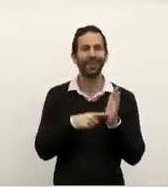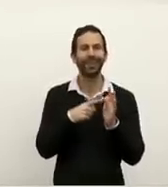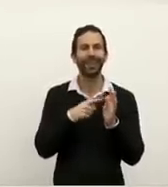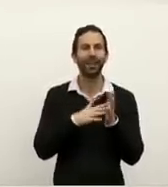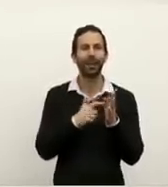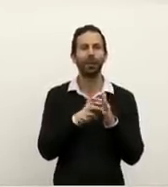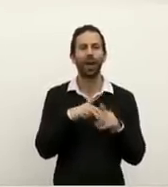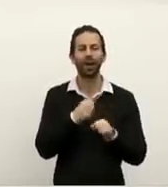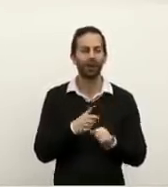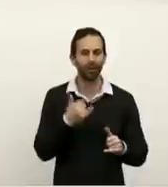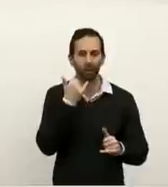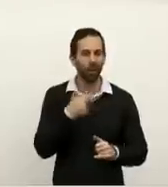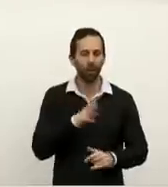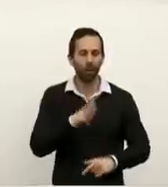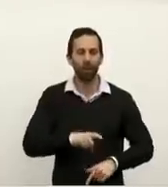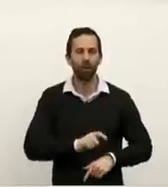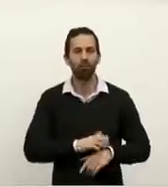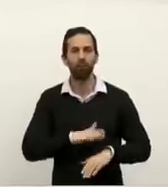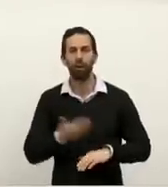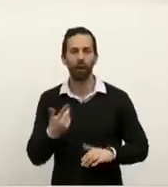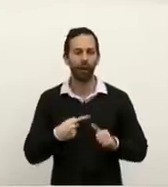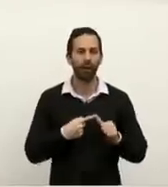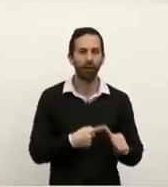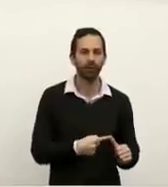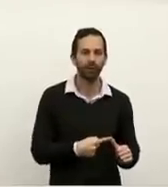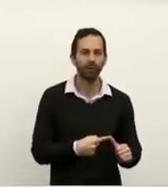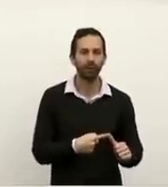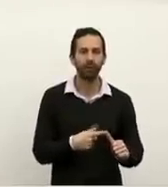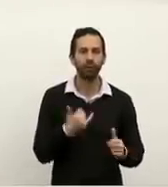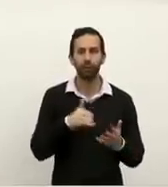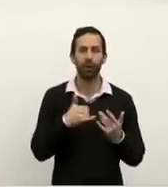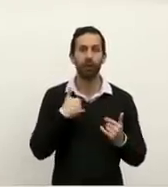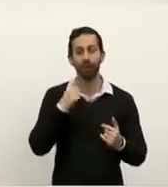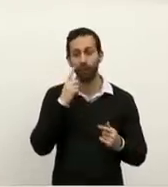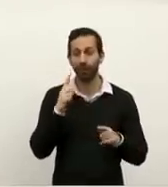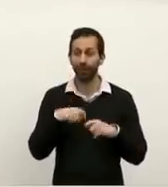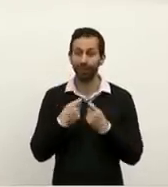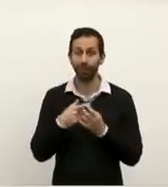So, we're looking at does our team send an email first, and then contact.